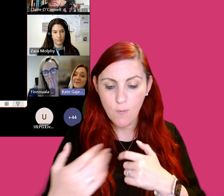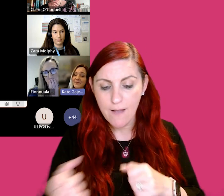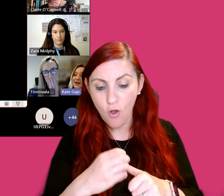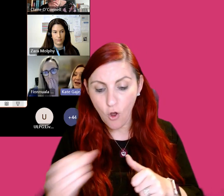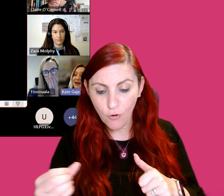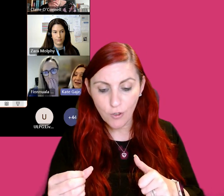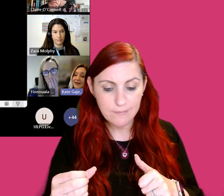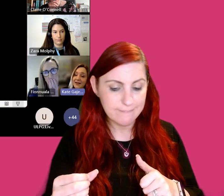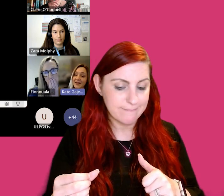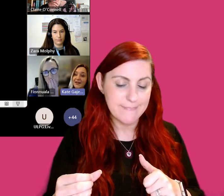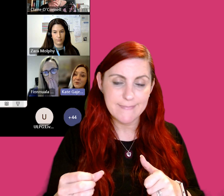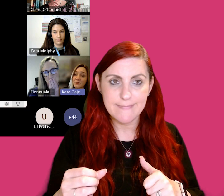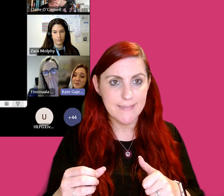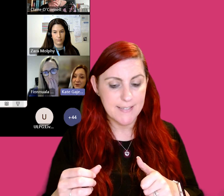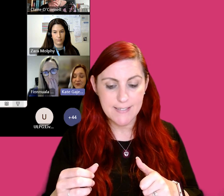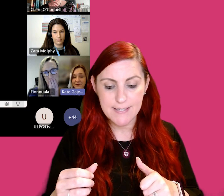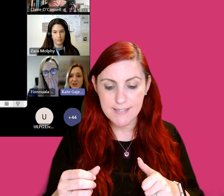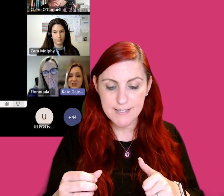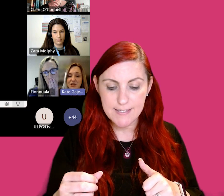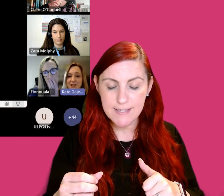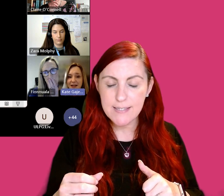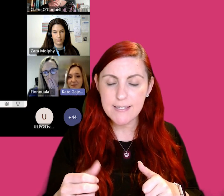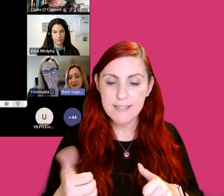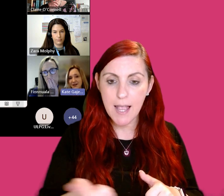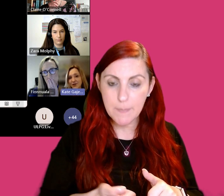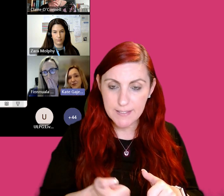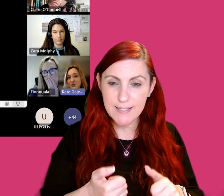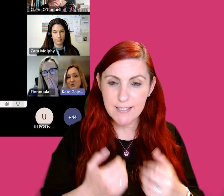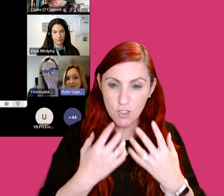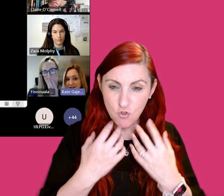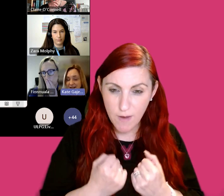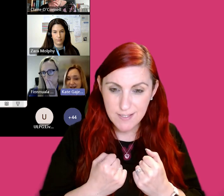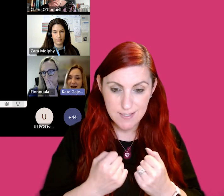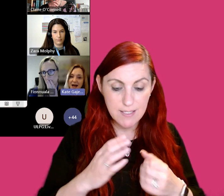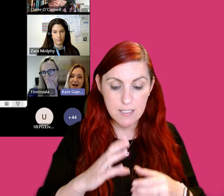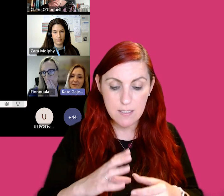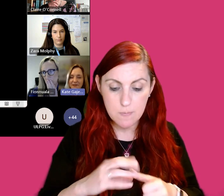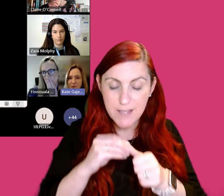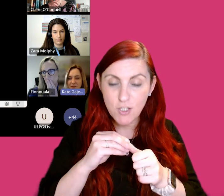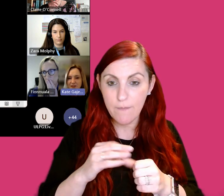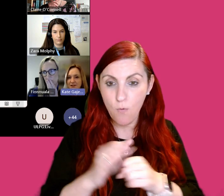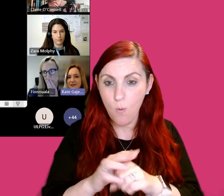um likely in women with gestational diabetes and according to one study um I think it was conducted